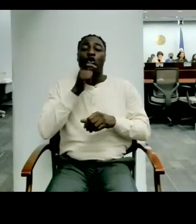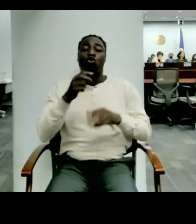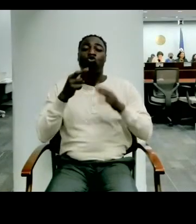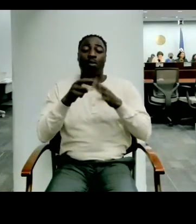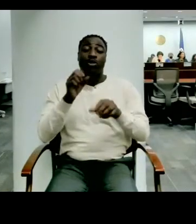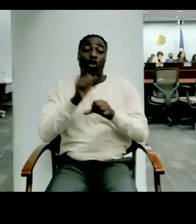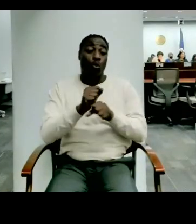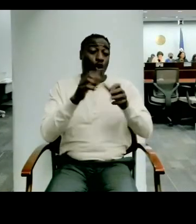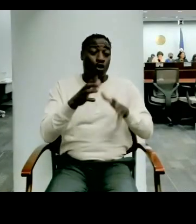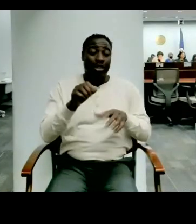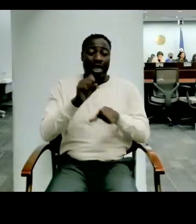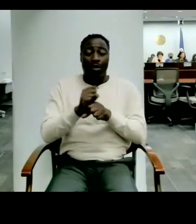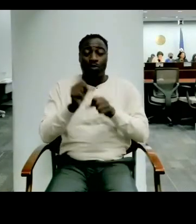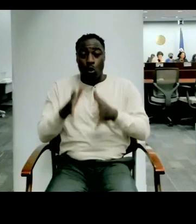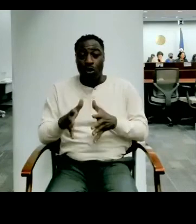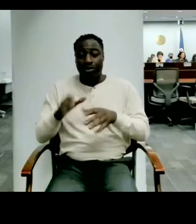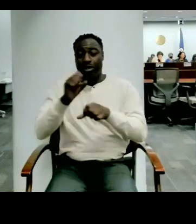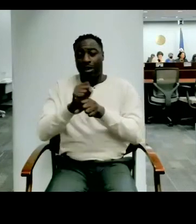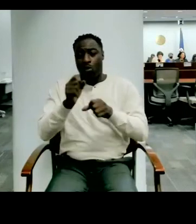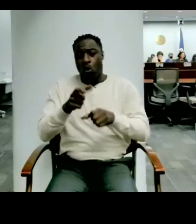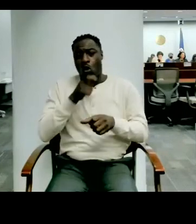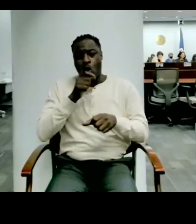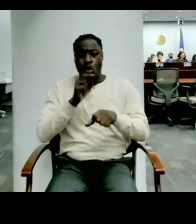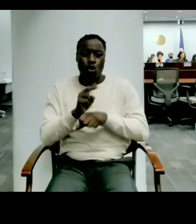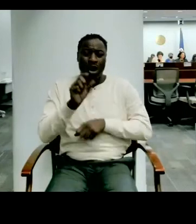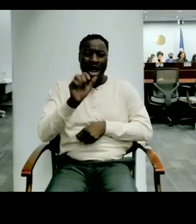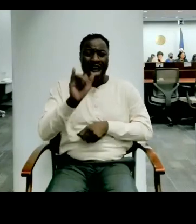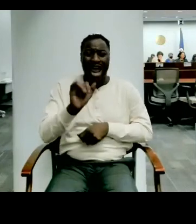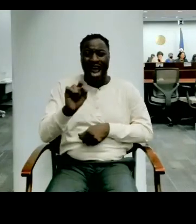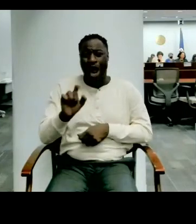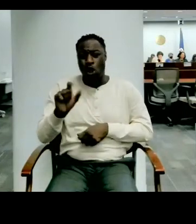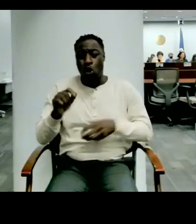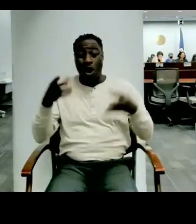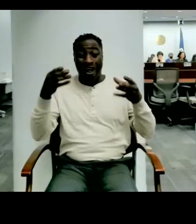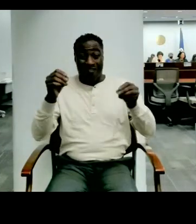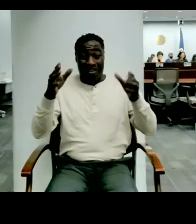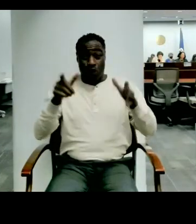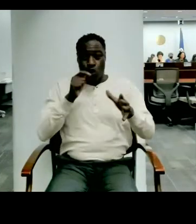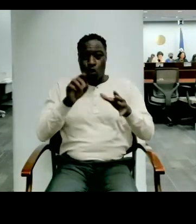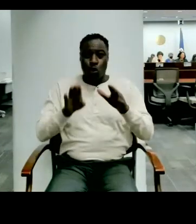ers, employers who use AI tools, vendors who develop those tools,